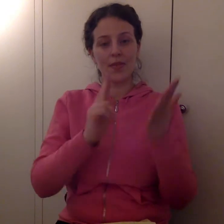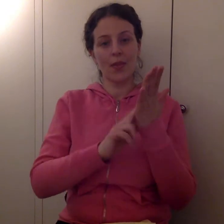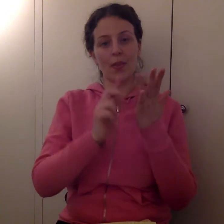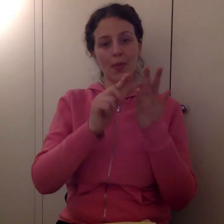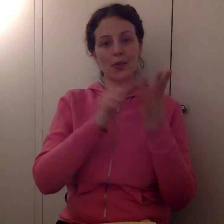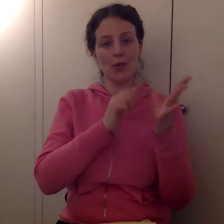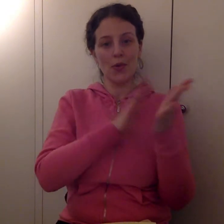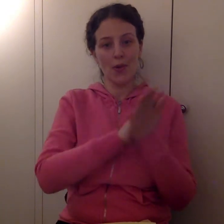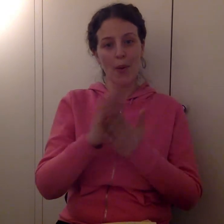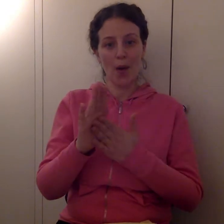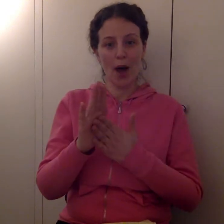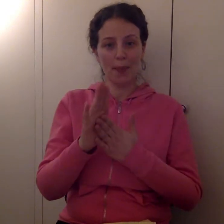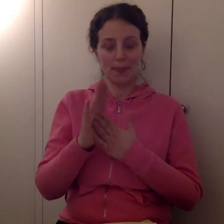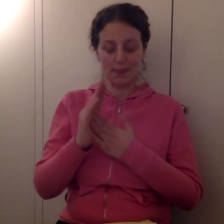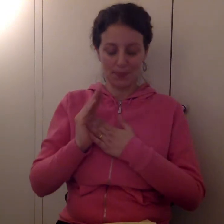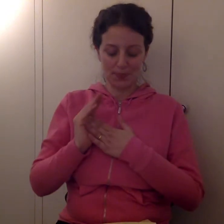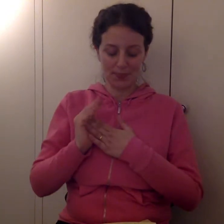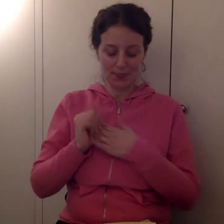NOAH